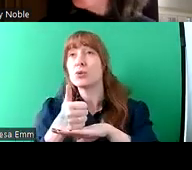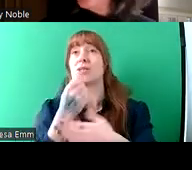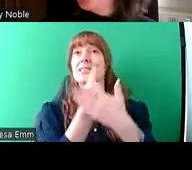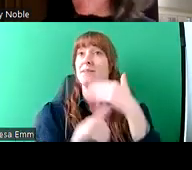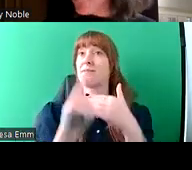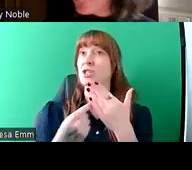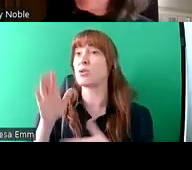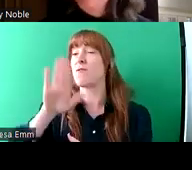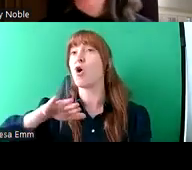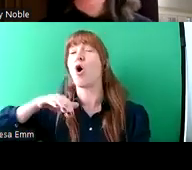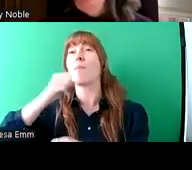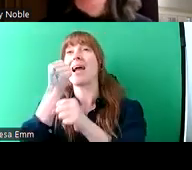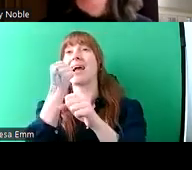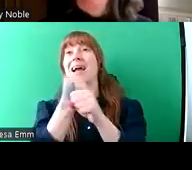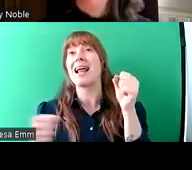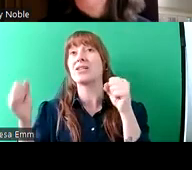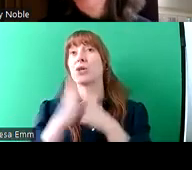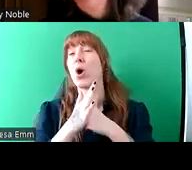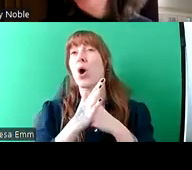from across Scotland, from the UK, and, as I mentioned,